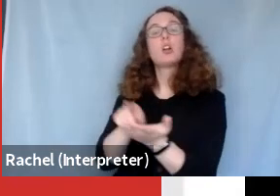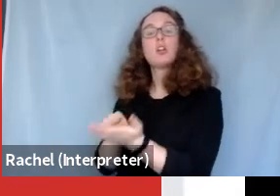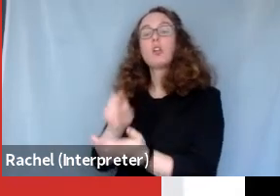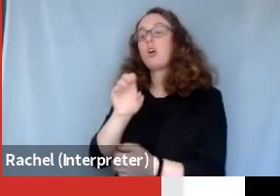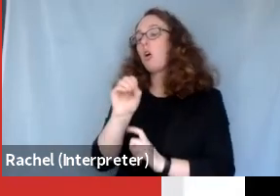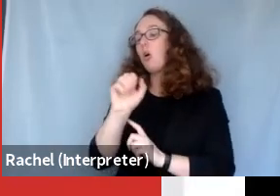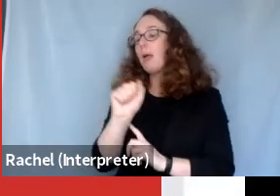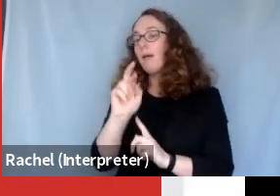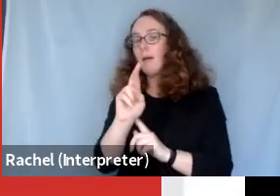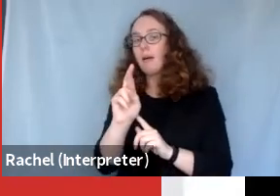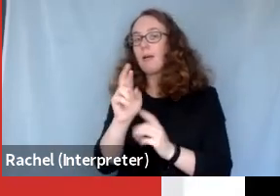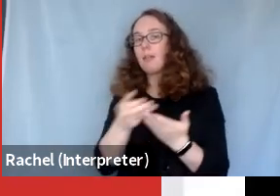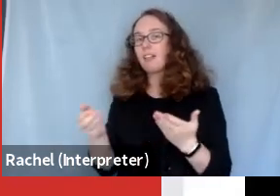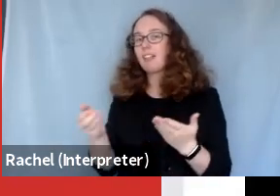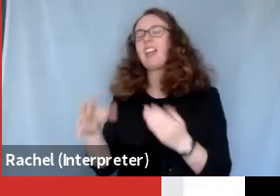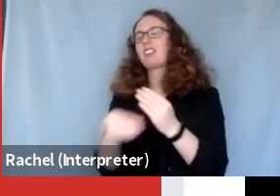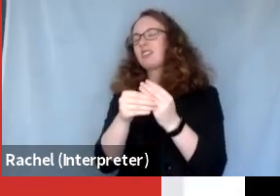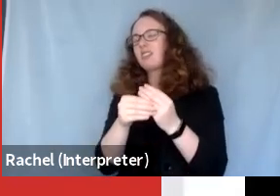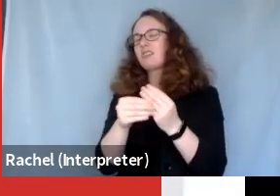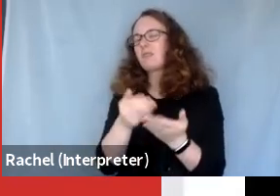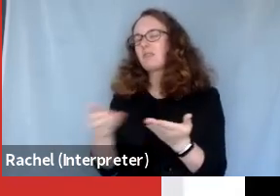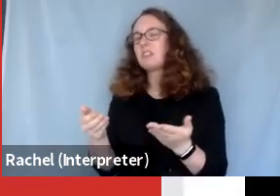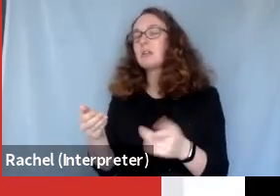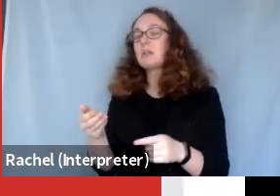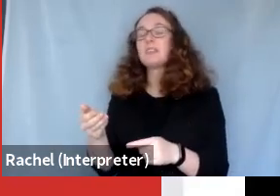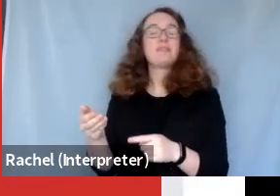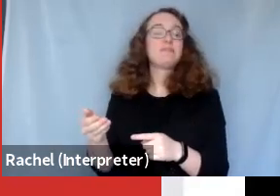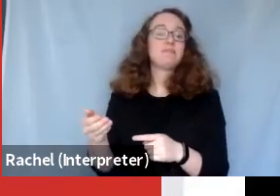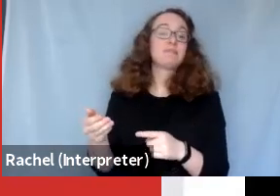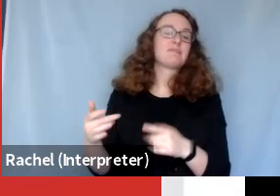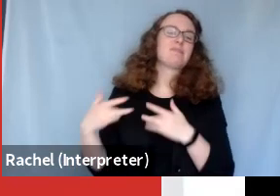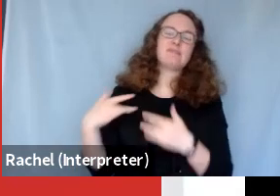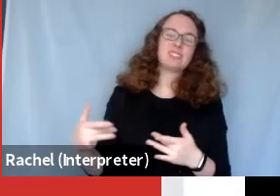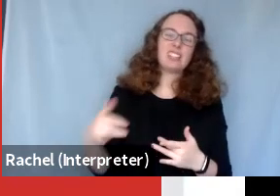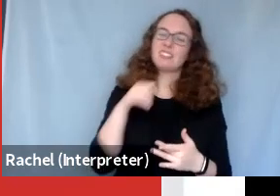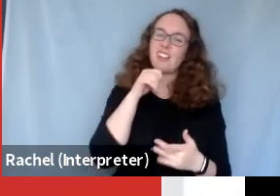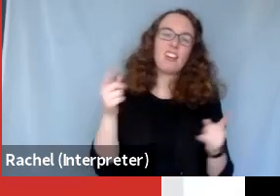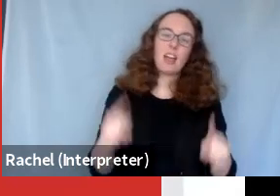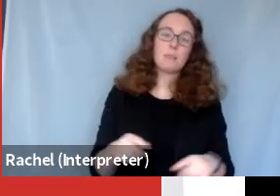it's not very common, so if somebody has an OER account, open